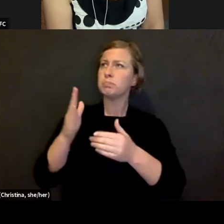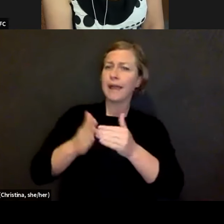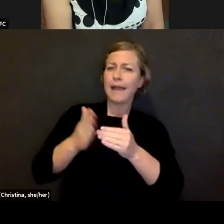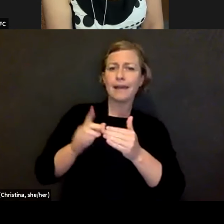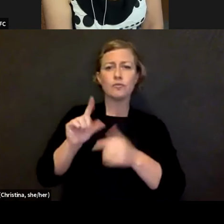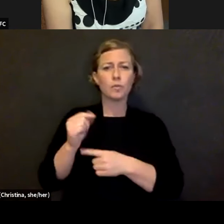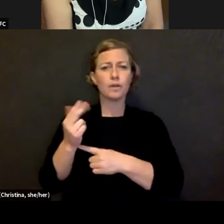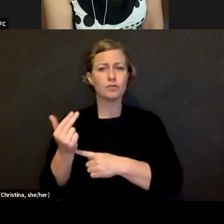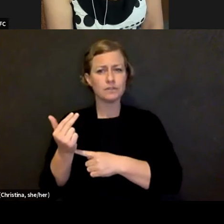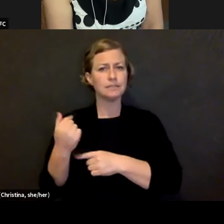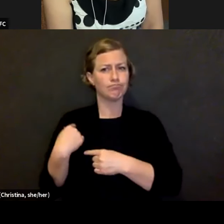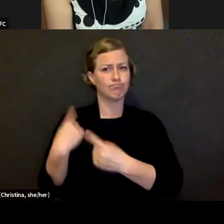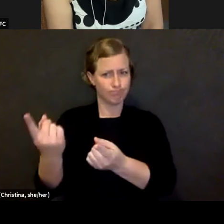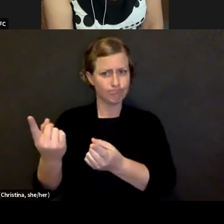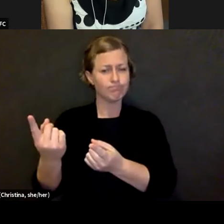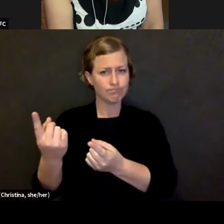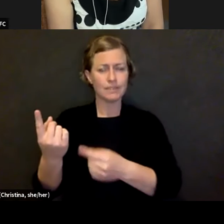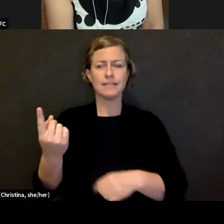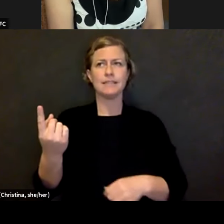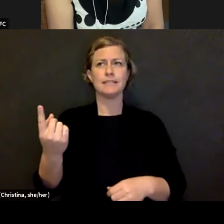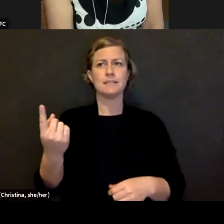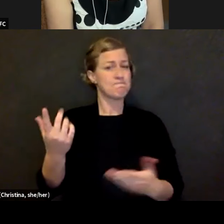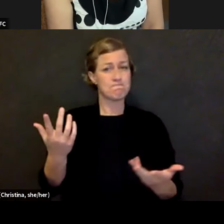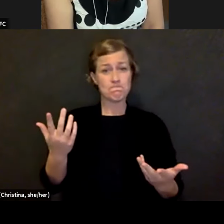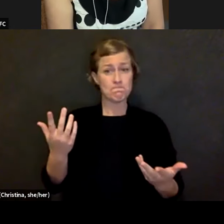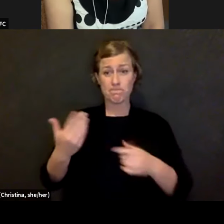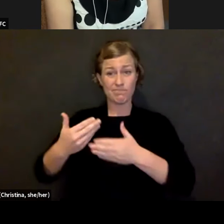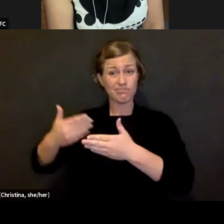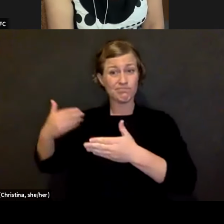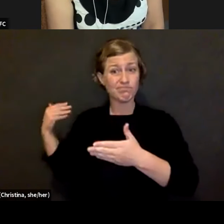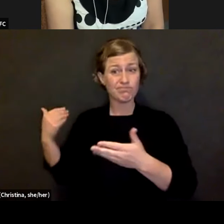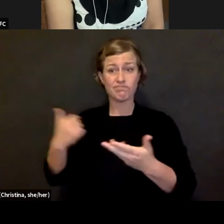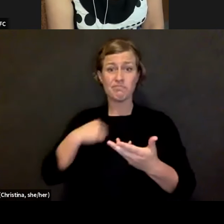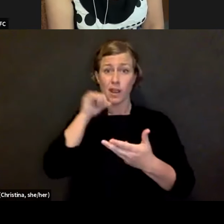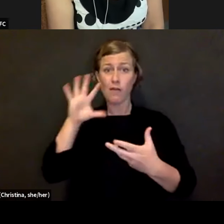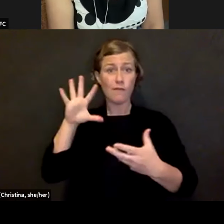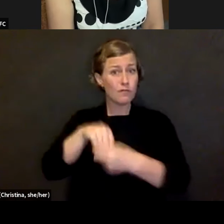Pronouns are he/him. And I have lived in central Oregon since about